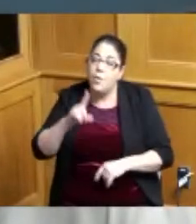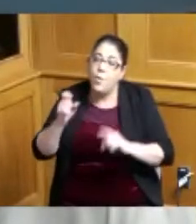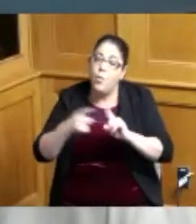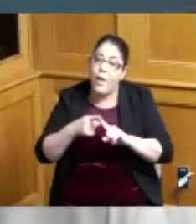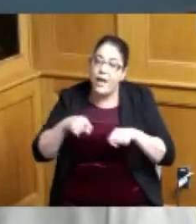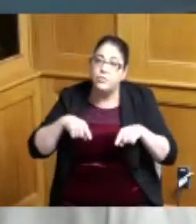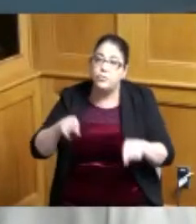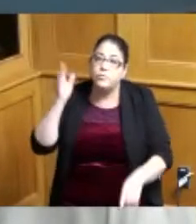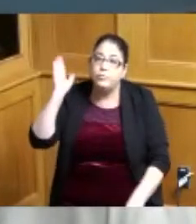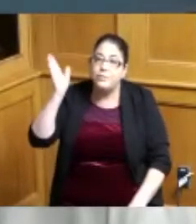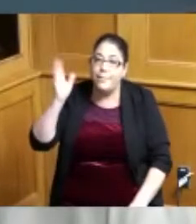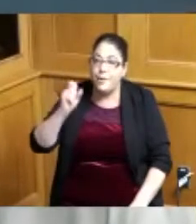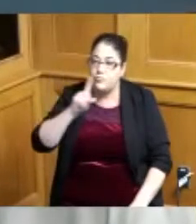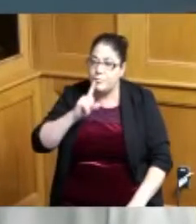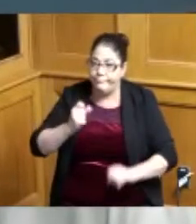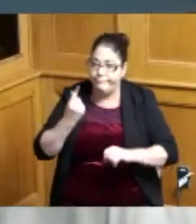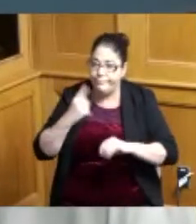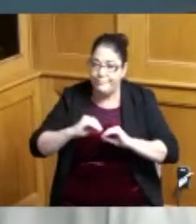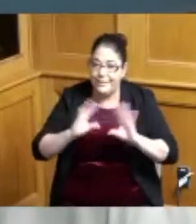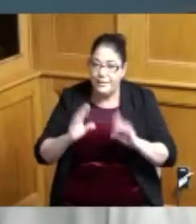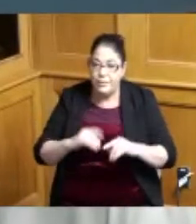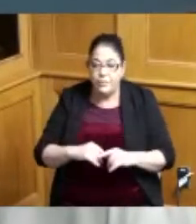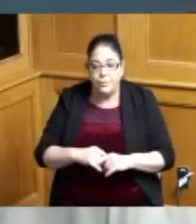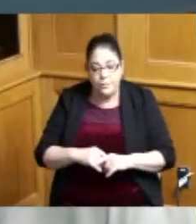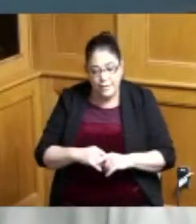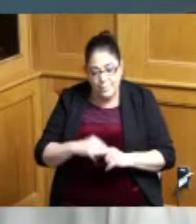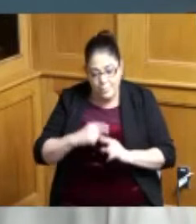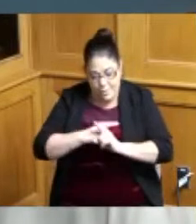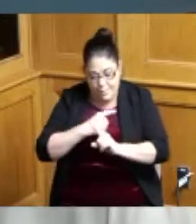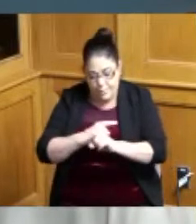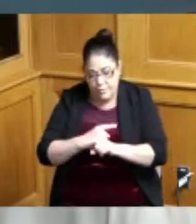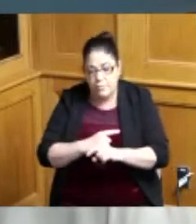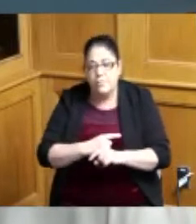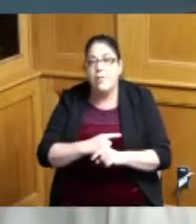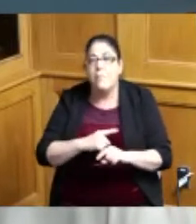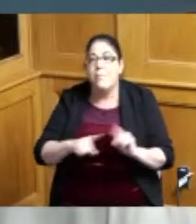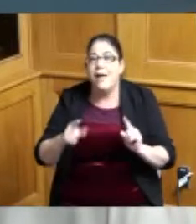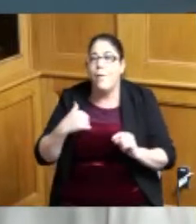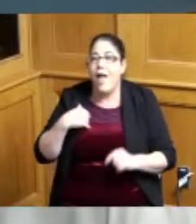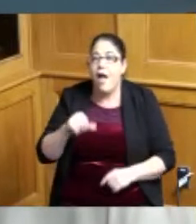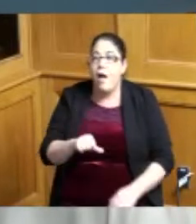I wanted to make sure I understand it properly there were some other levies that we had that